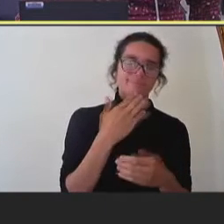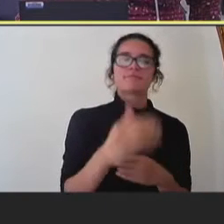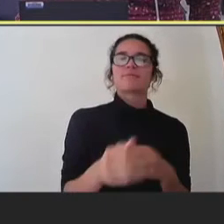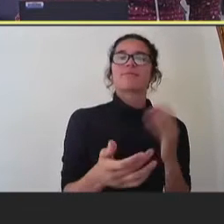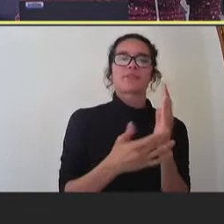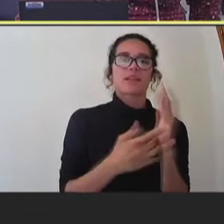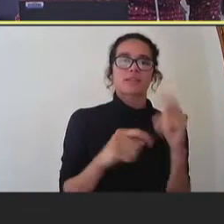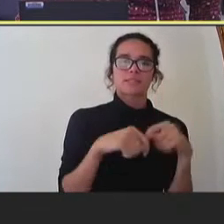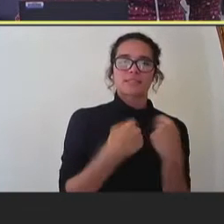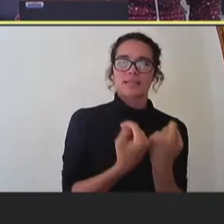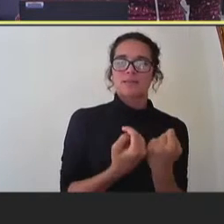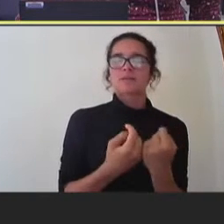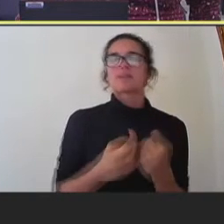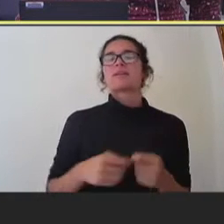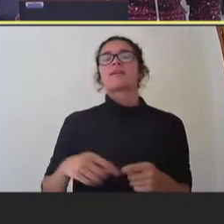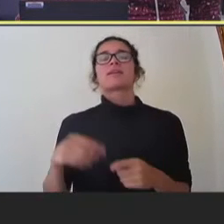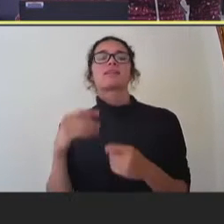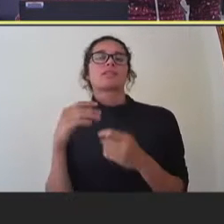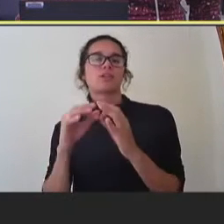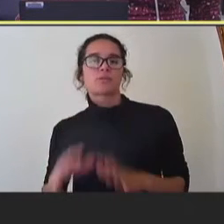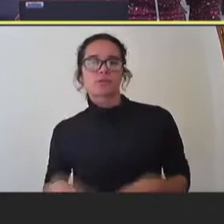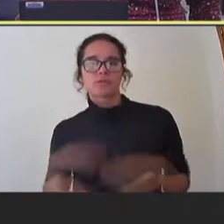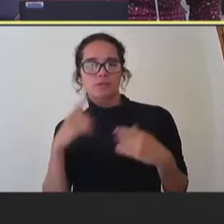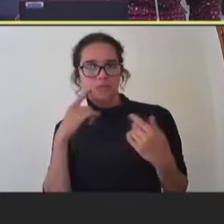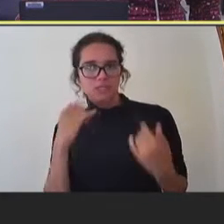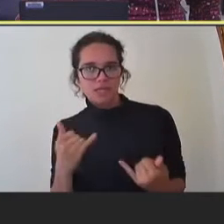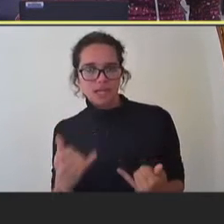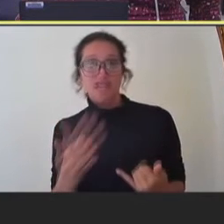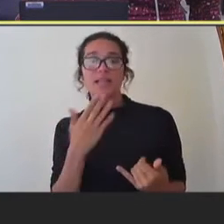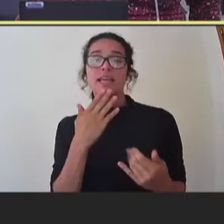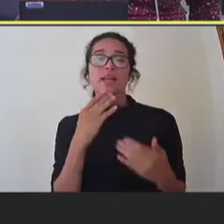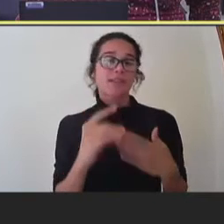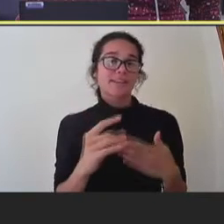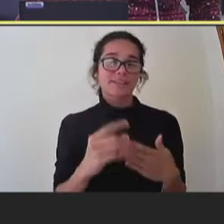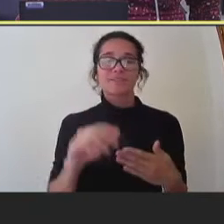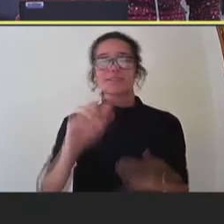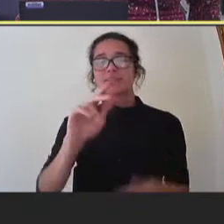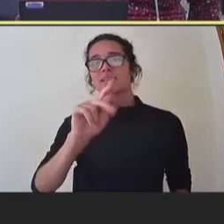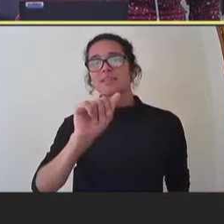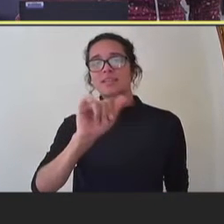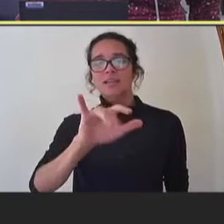And then I wanted to thank our leadership both, Kaye Hayes and Tim Harrison, our office director